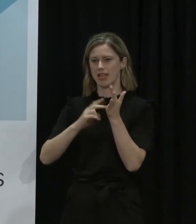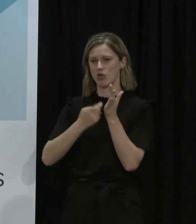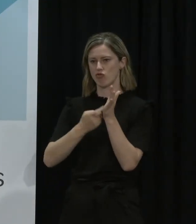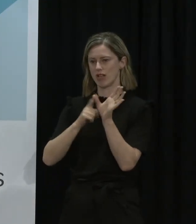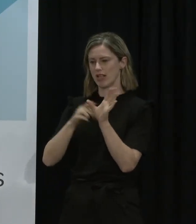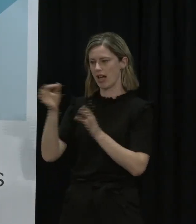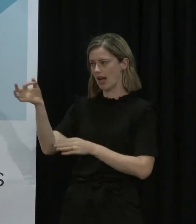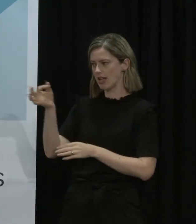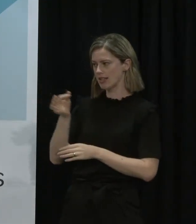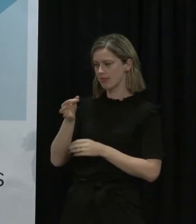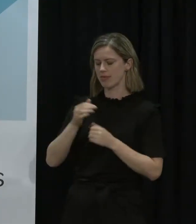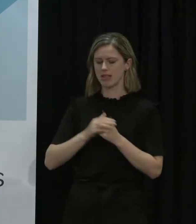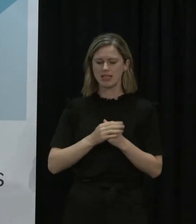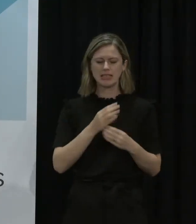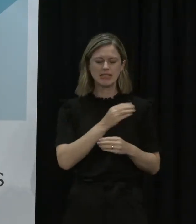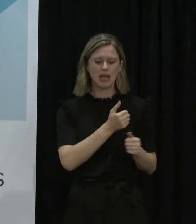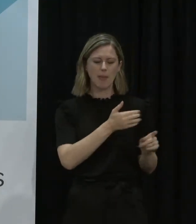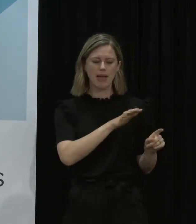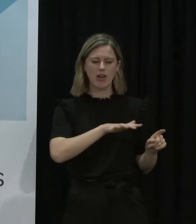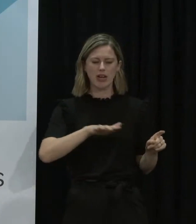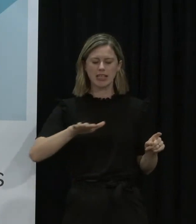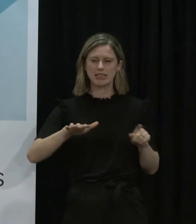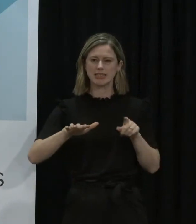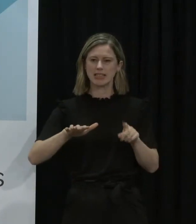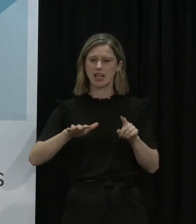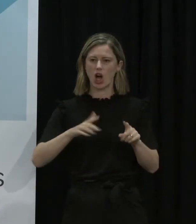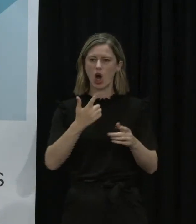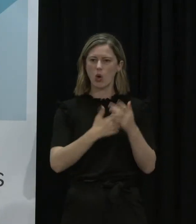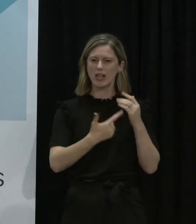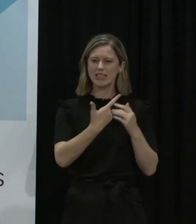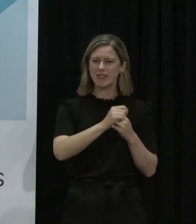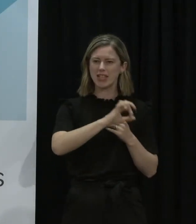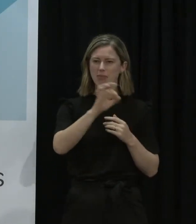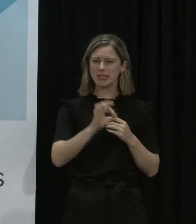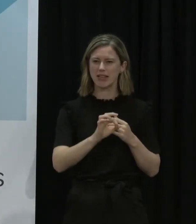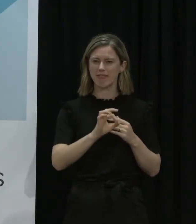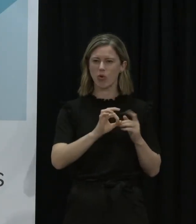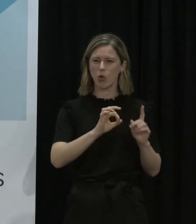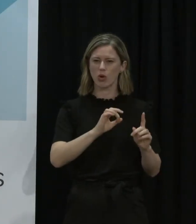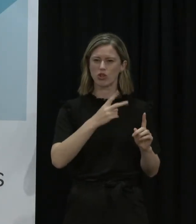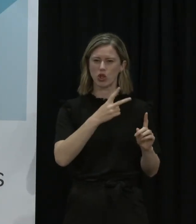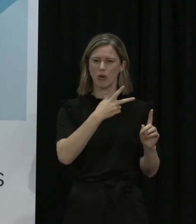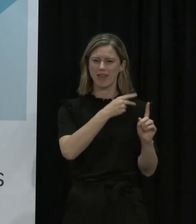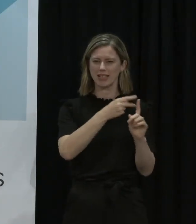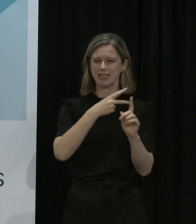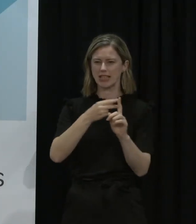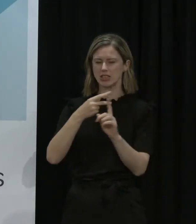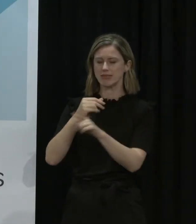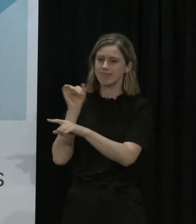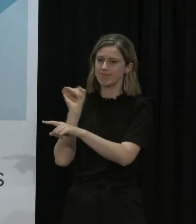really solid in that region as well. I said that I would come to Henry. You went to the 70s for